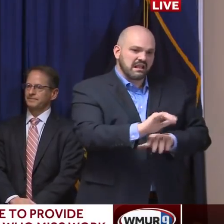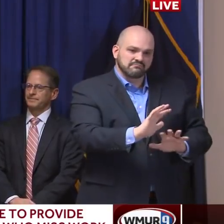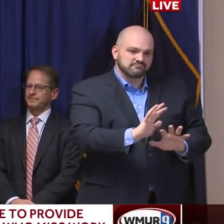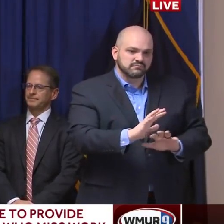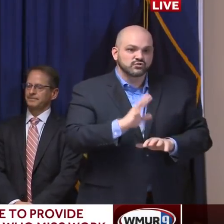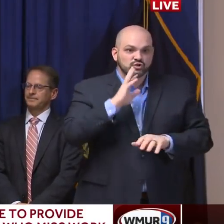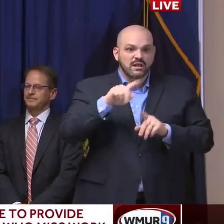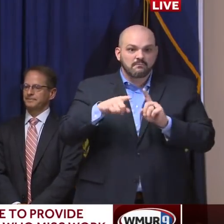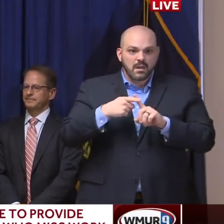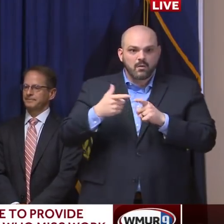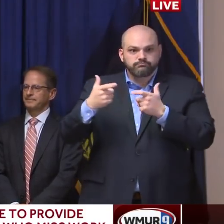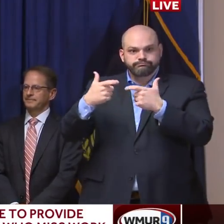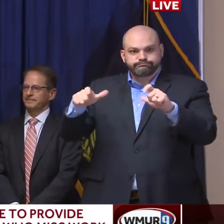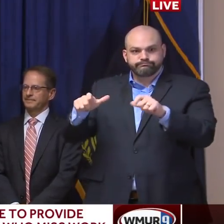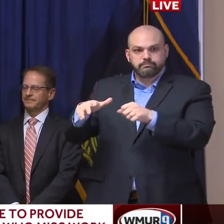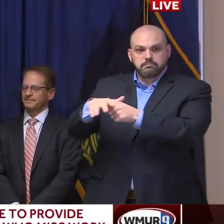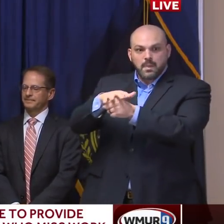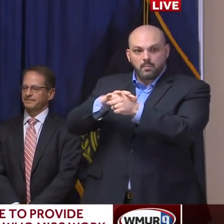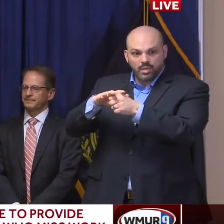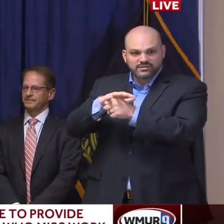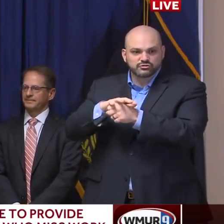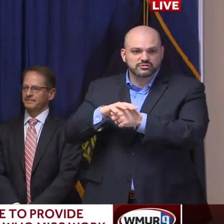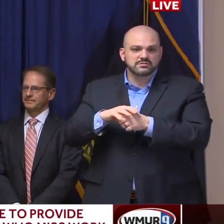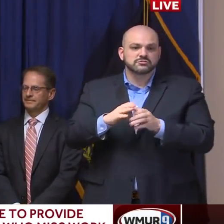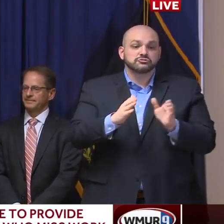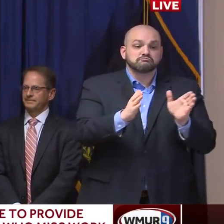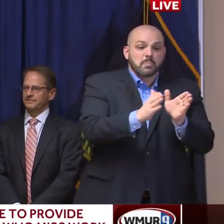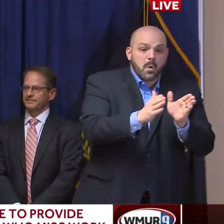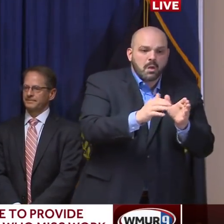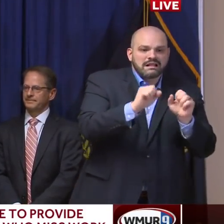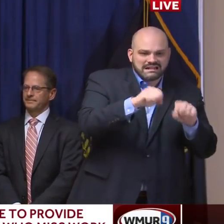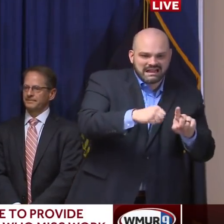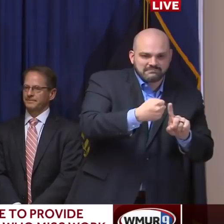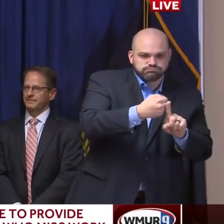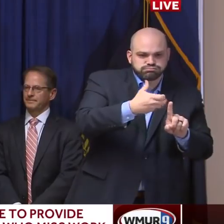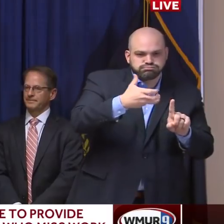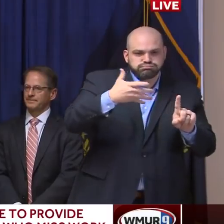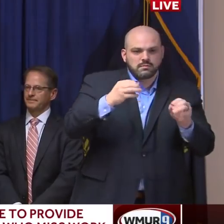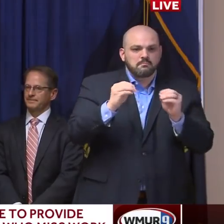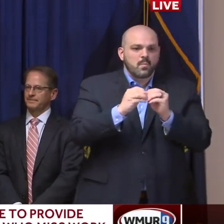THEY DON’T HAVE HUNDREDS AND HUNDREDS OF KIDS THAT WE ARE DEALING WITH IN THE LARGER POPULATIONS.